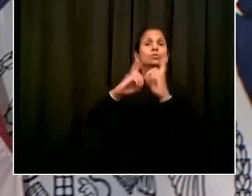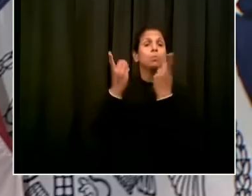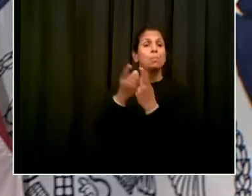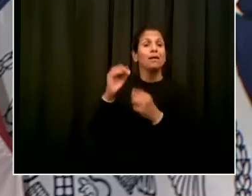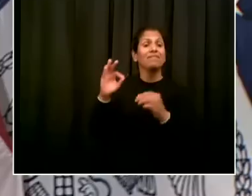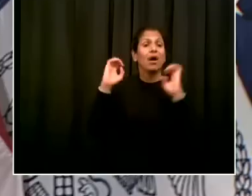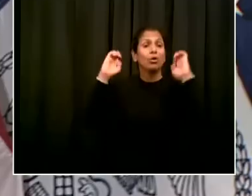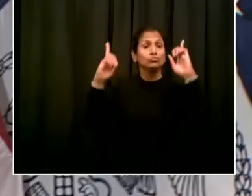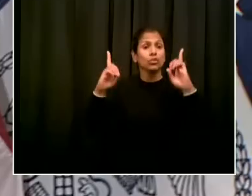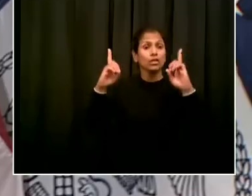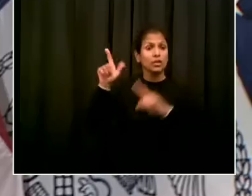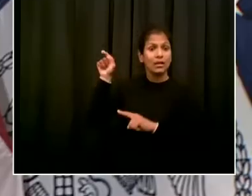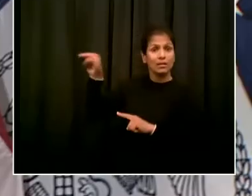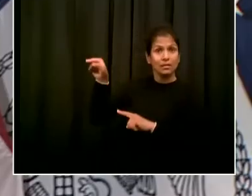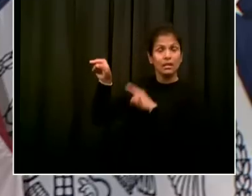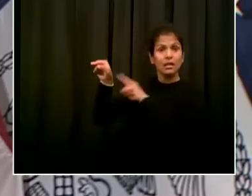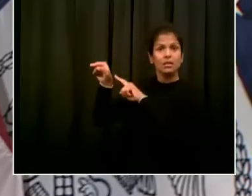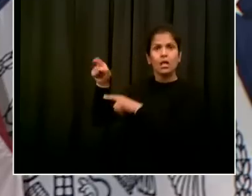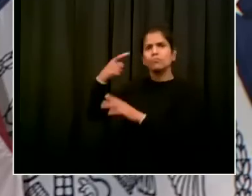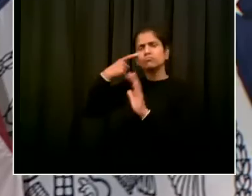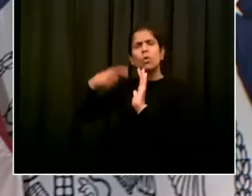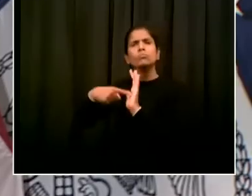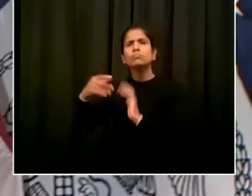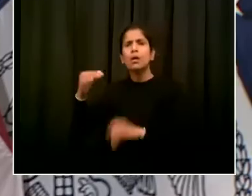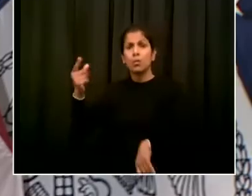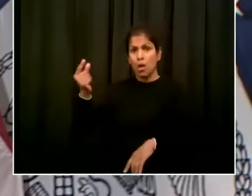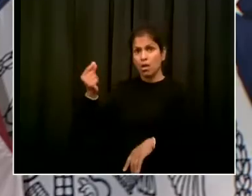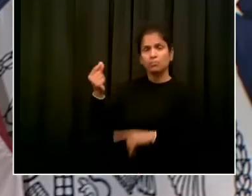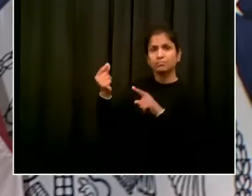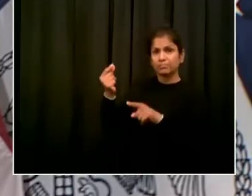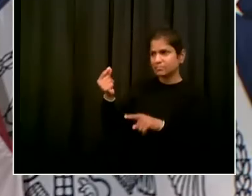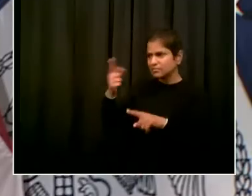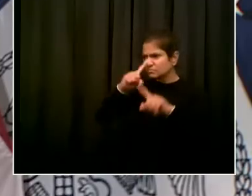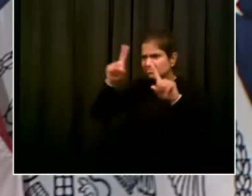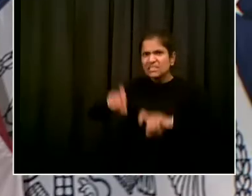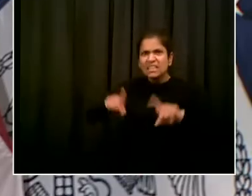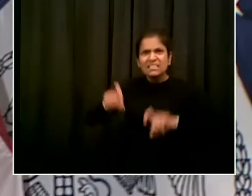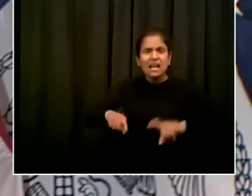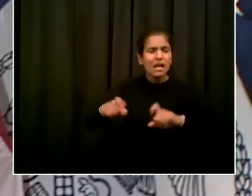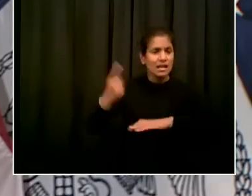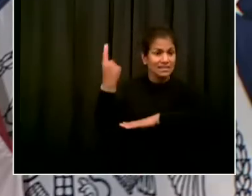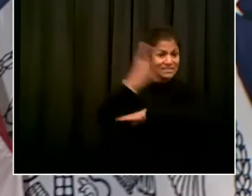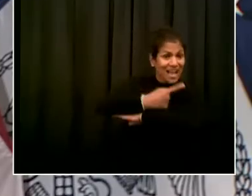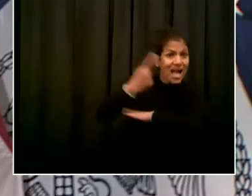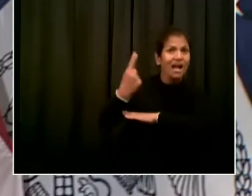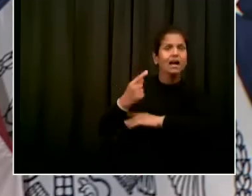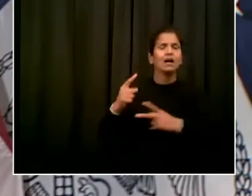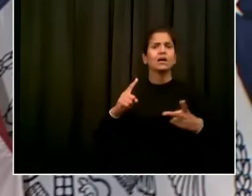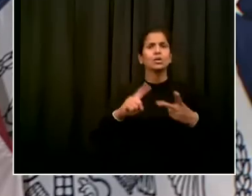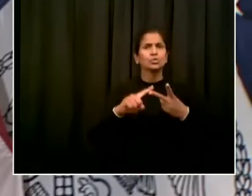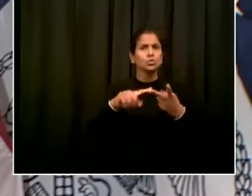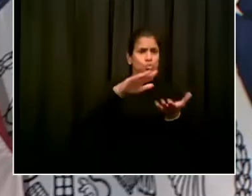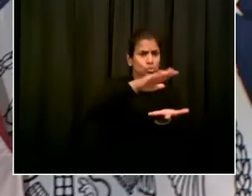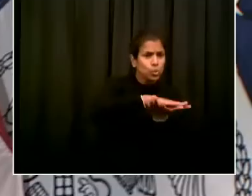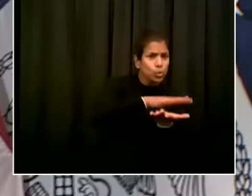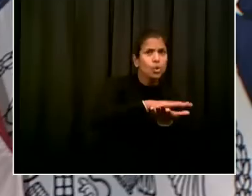DATES FOR STATE TESTS IN SCHOOL OR HIGGH HSCOOOL TTEST, AND A DECISION ON SCHOOL